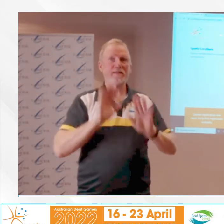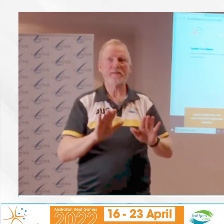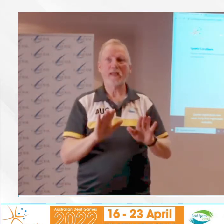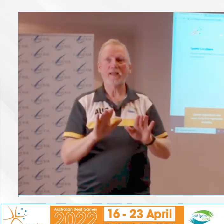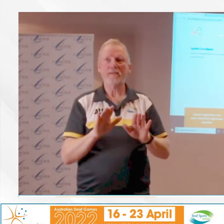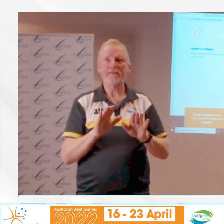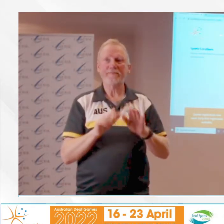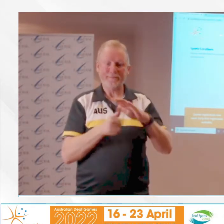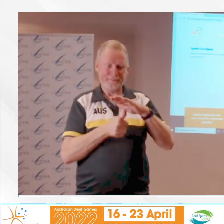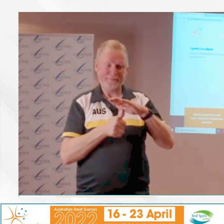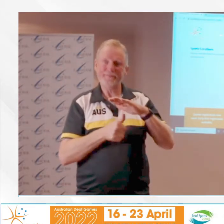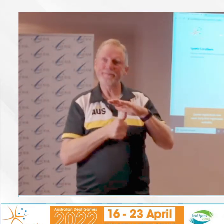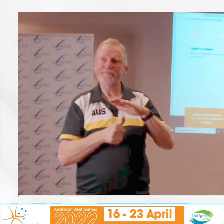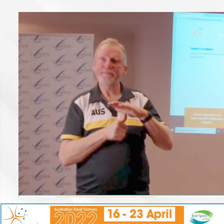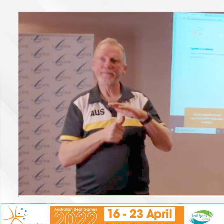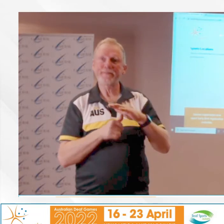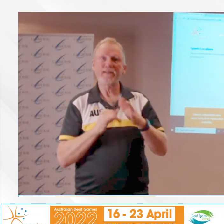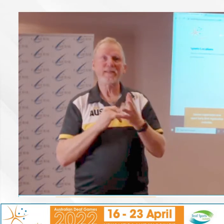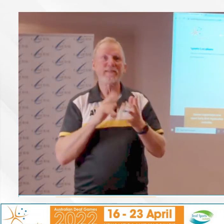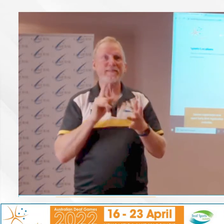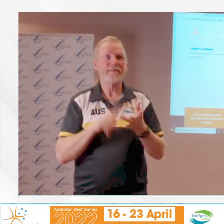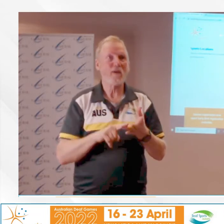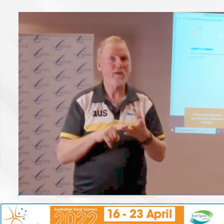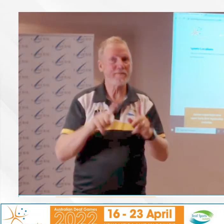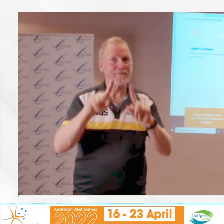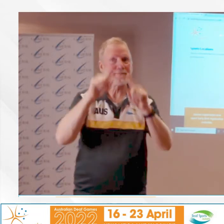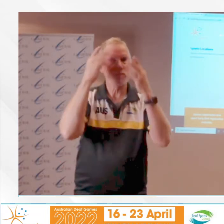because we're still looking at quarantine restrictions so that means they have to get